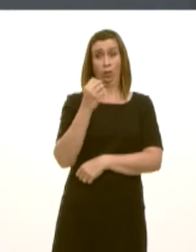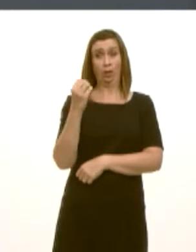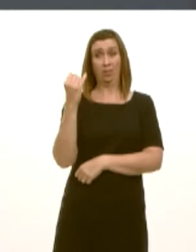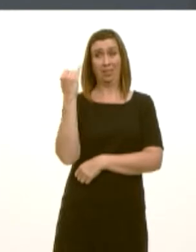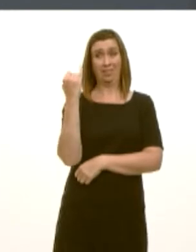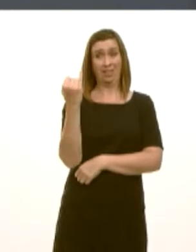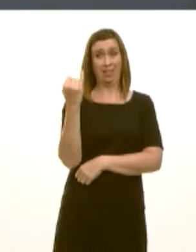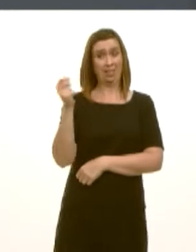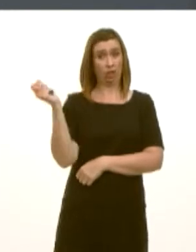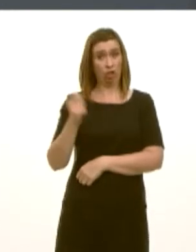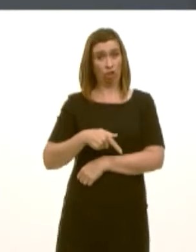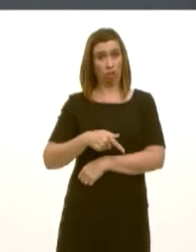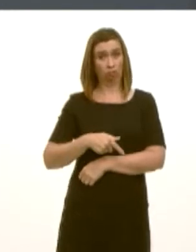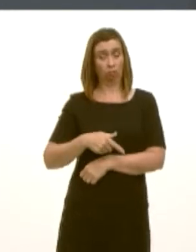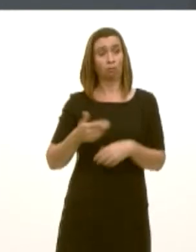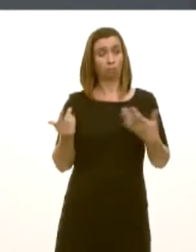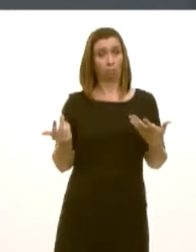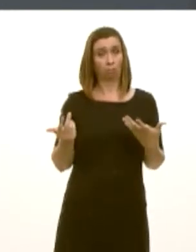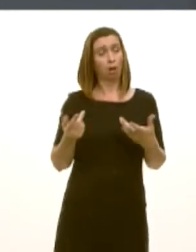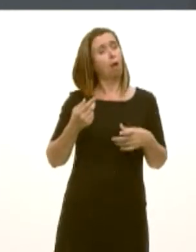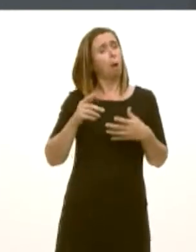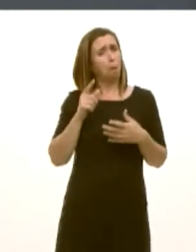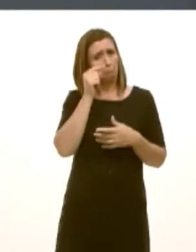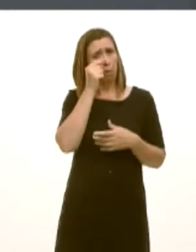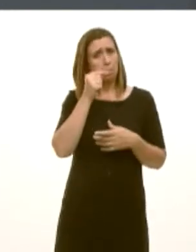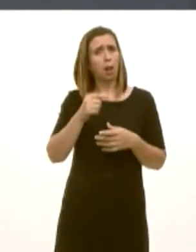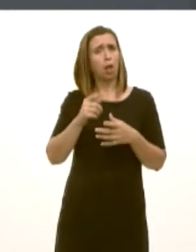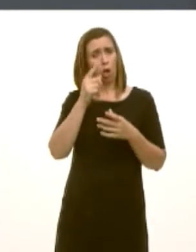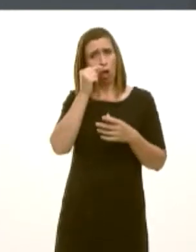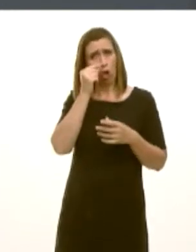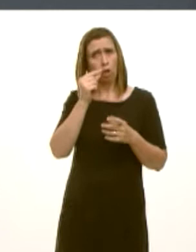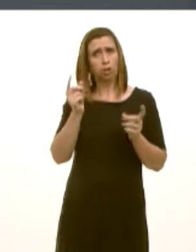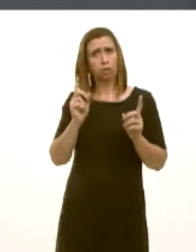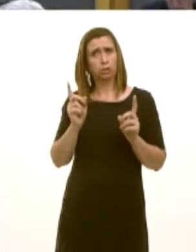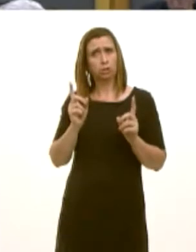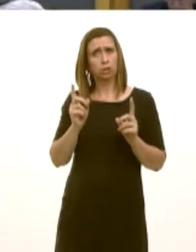and perhaps they should explore issues such as rolling, rather than blanket, road closures?